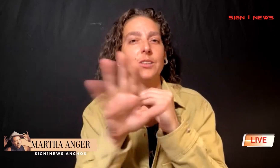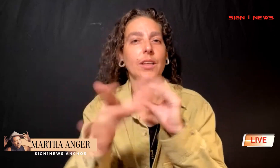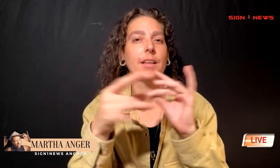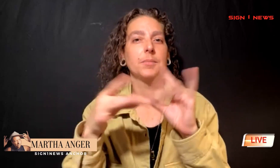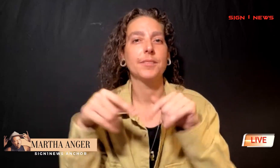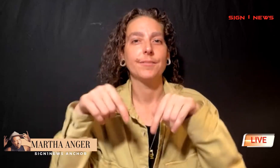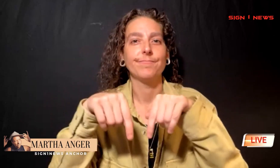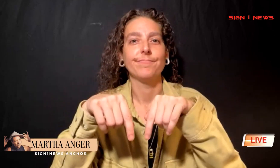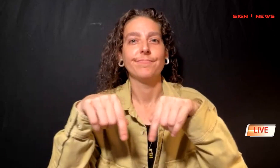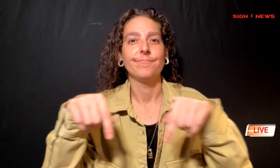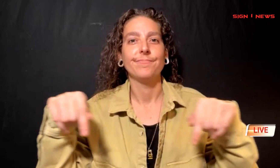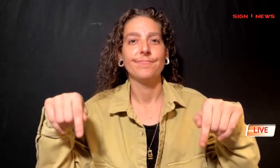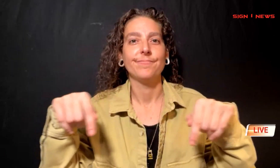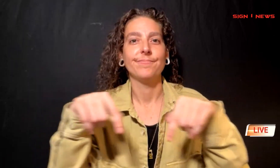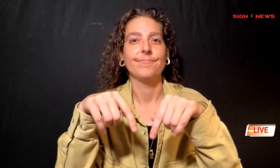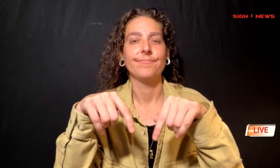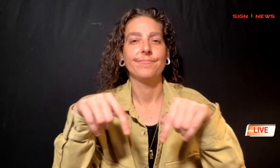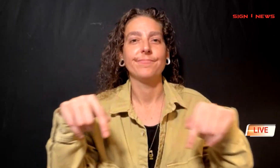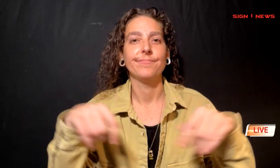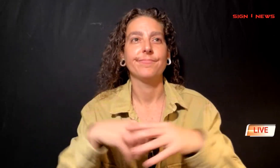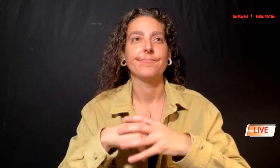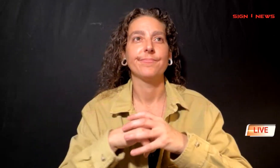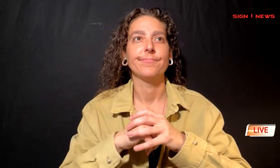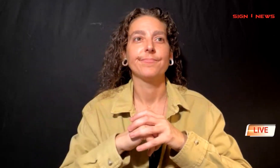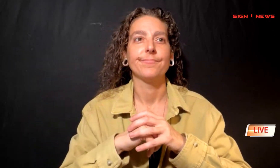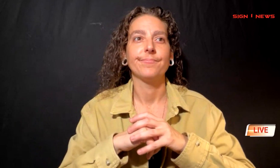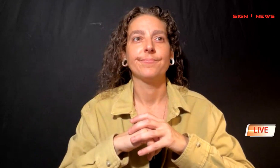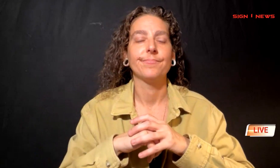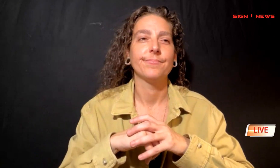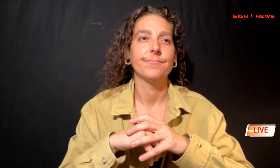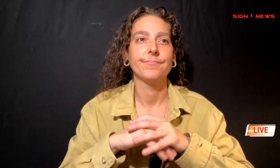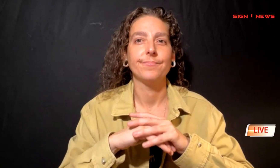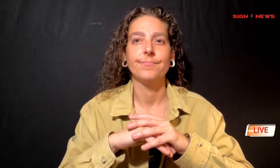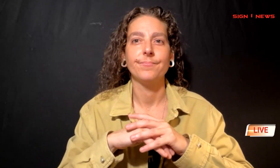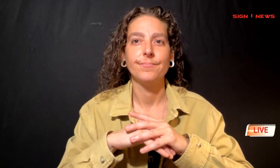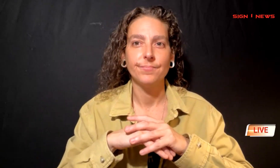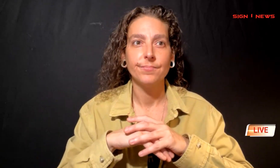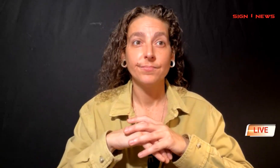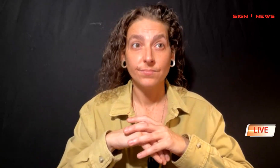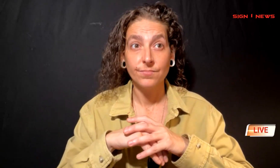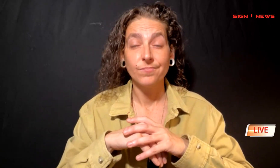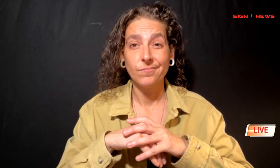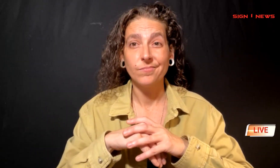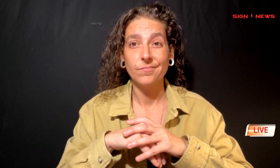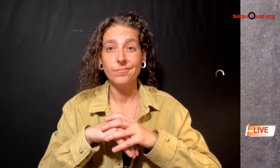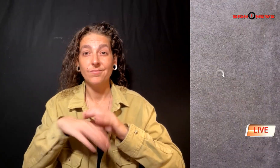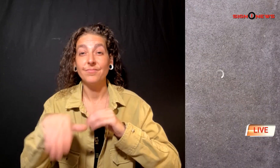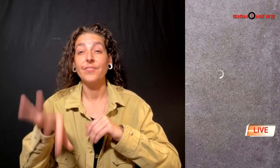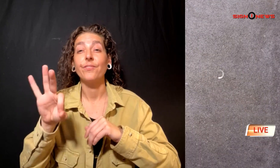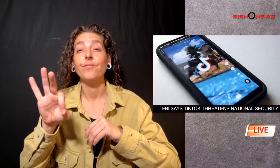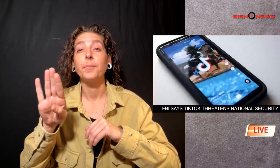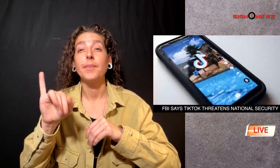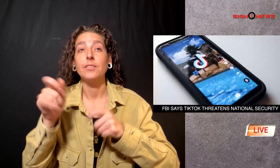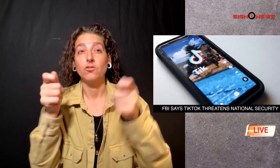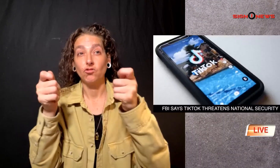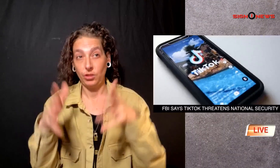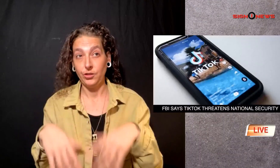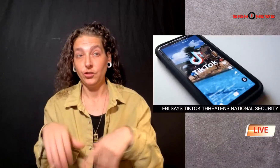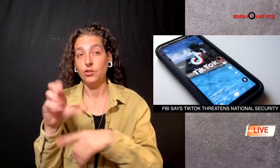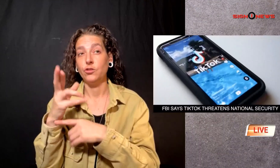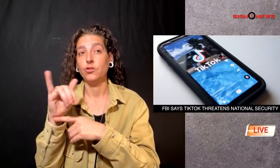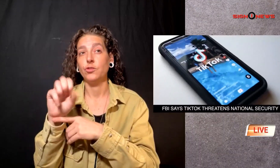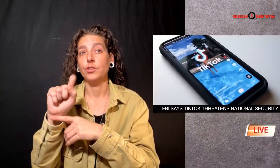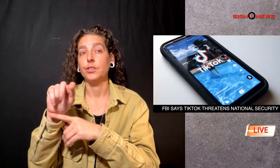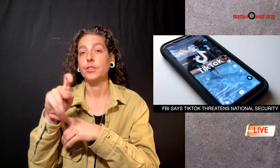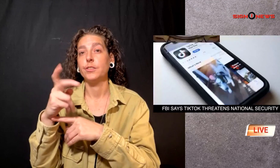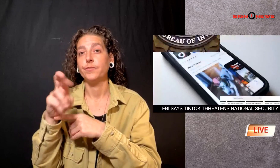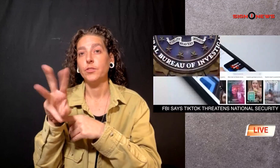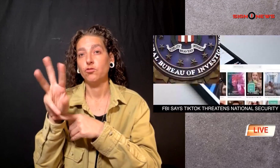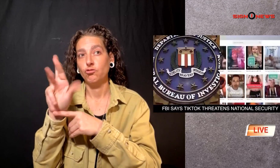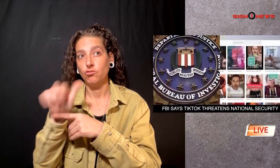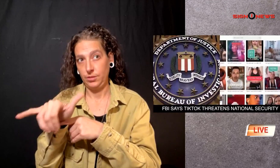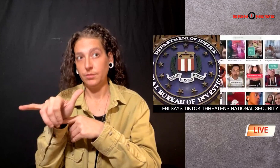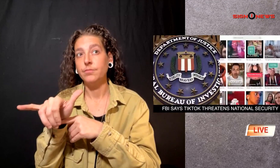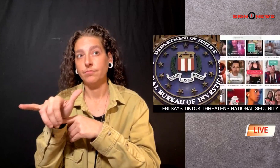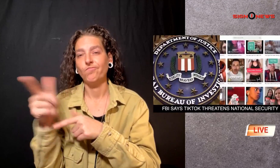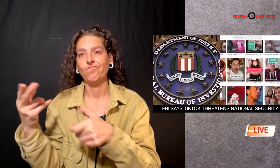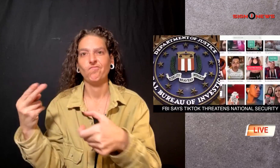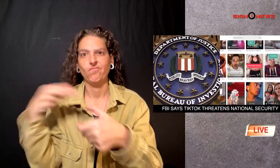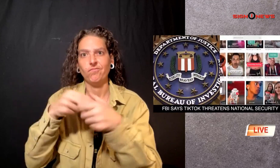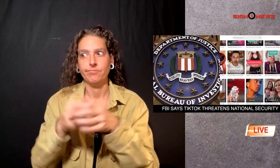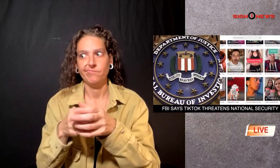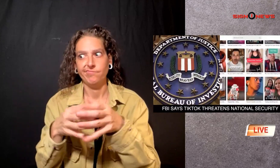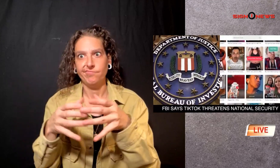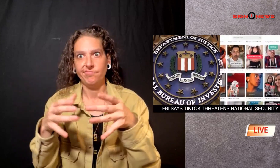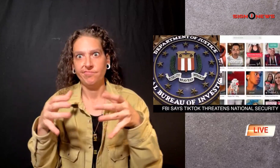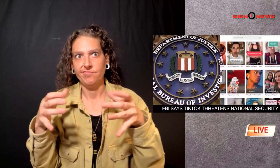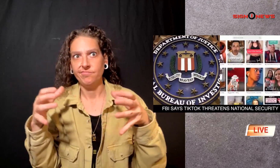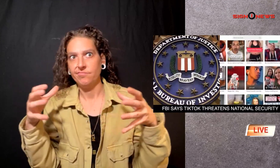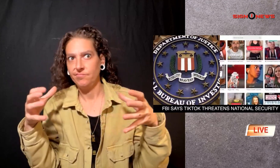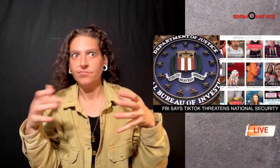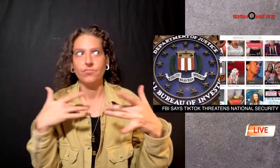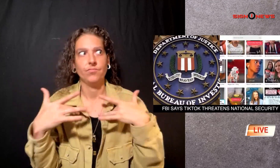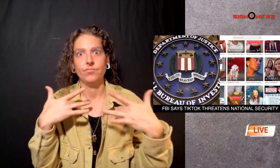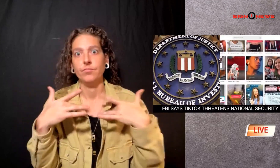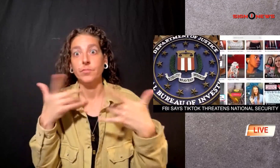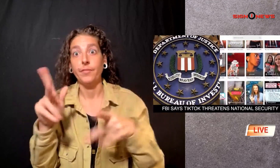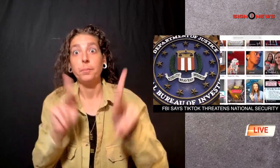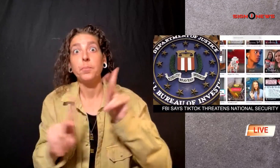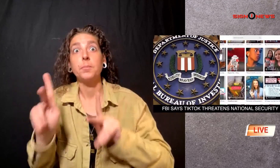may add it at the bottom of the screen FBI director Christopher Wray is joining the growing